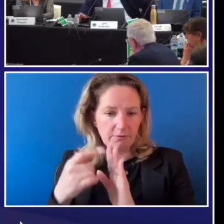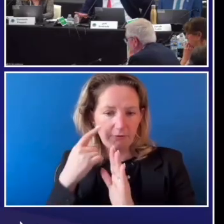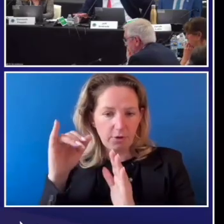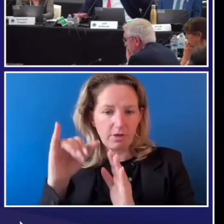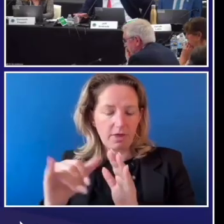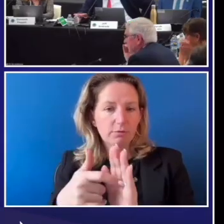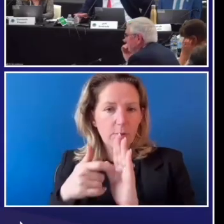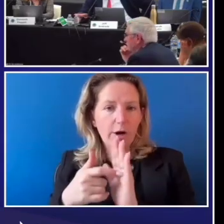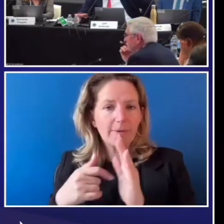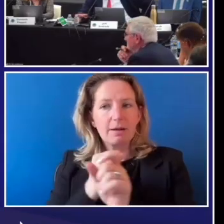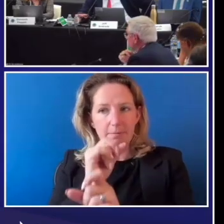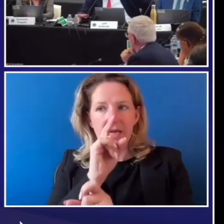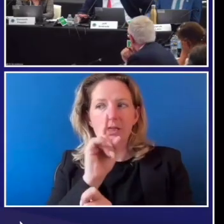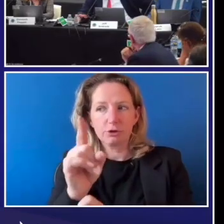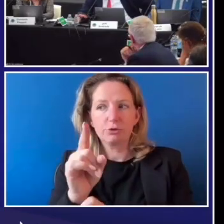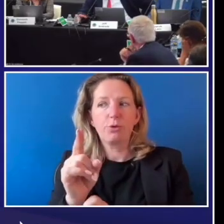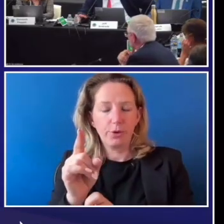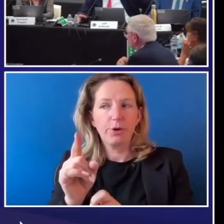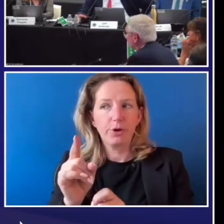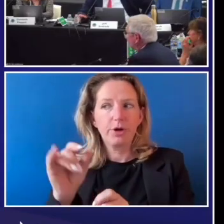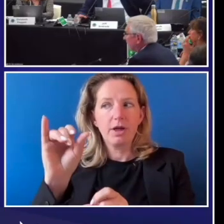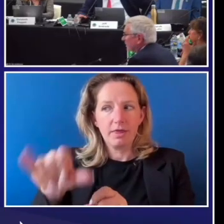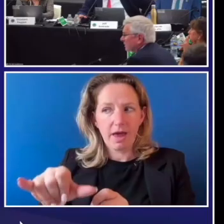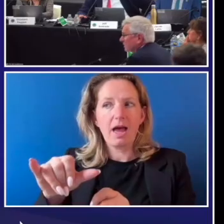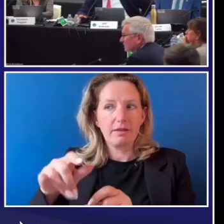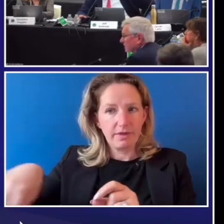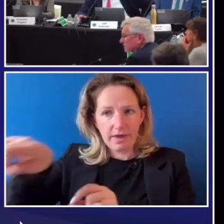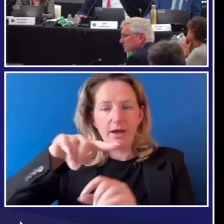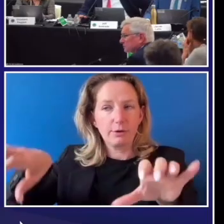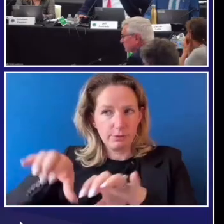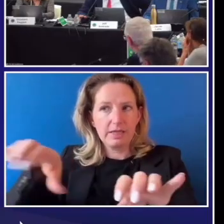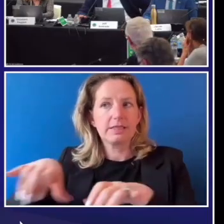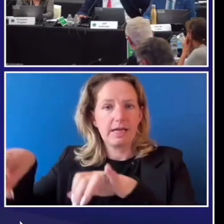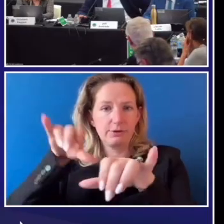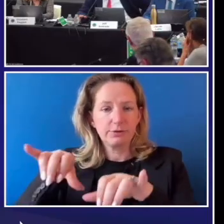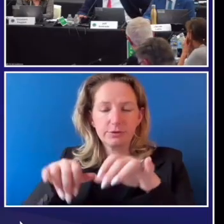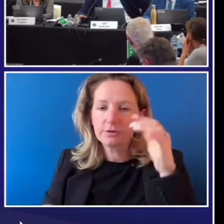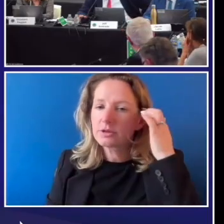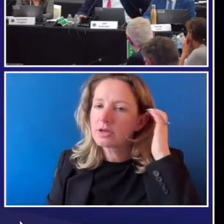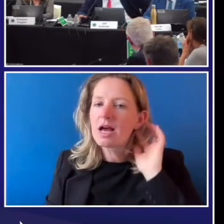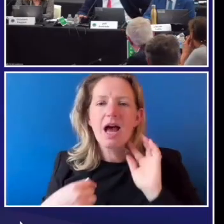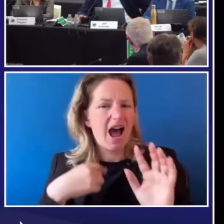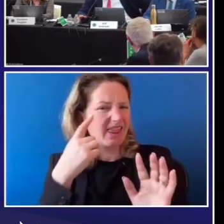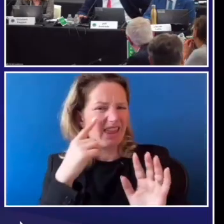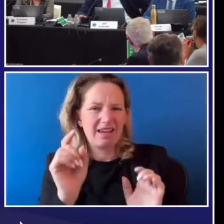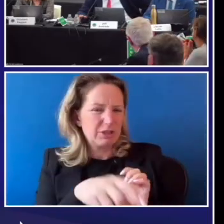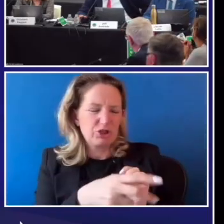they're doing the standard setting on. Jake, anything additional before I move on? I think we should take this one back too, to just get a full,